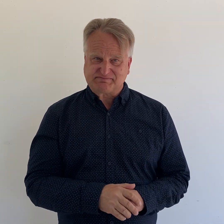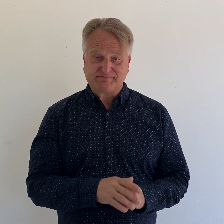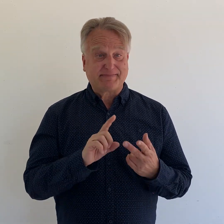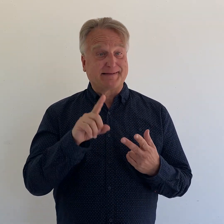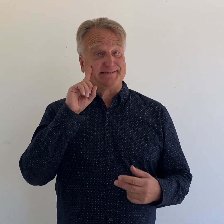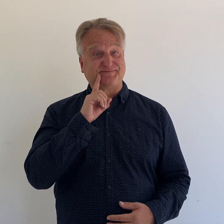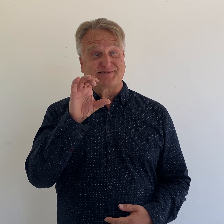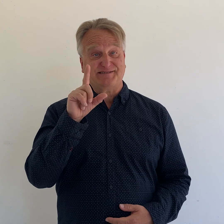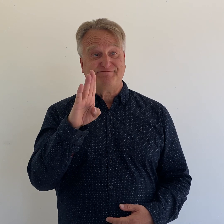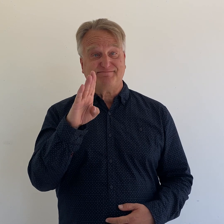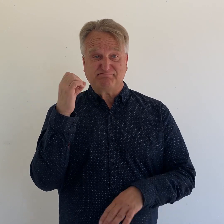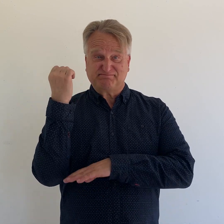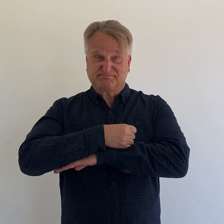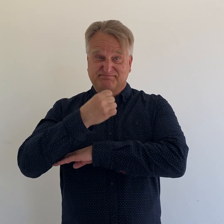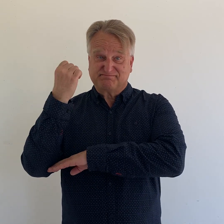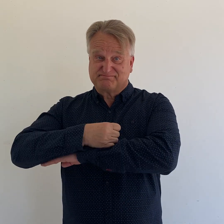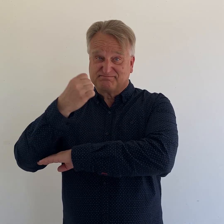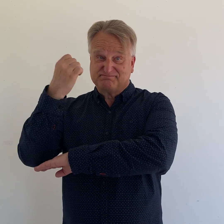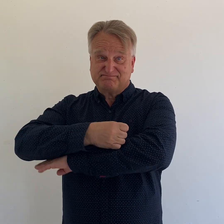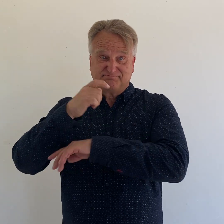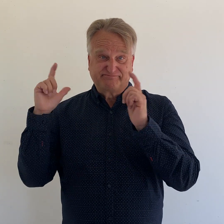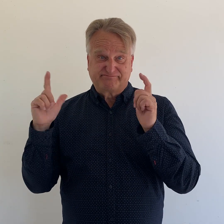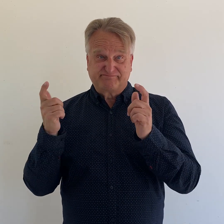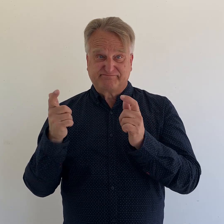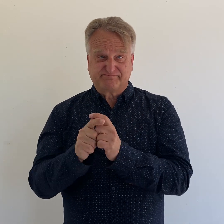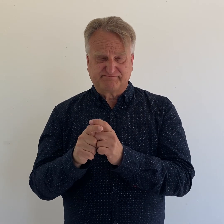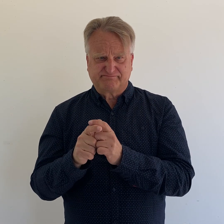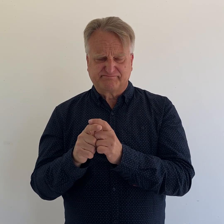and do not have opportunities to visit Deaf clubs due to their demise.